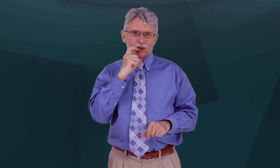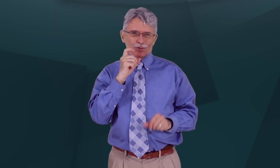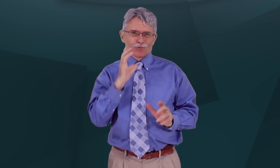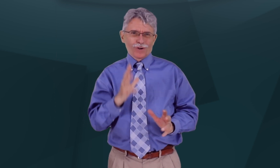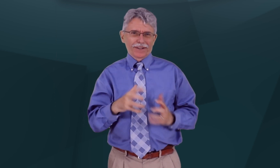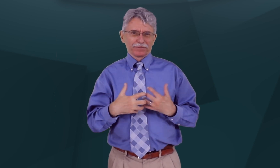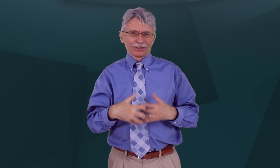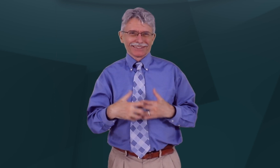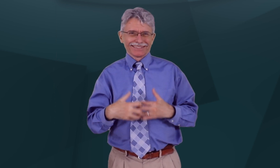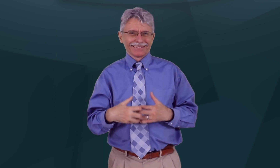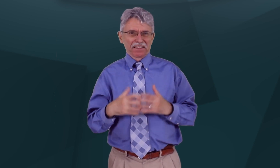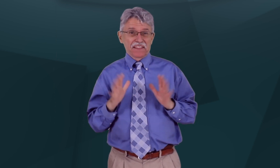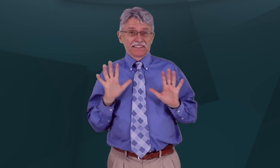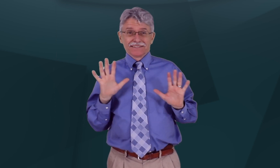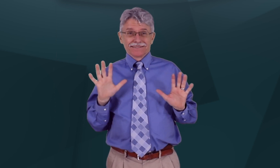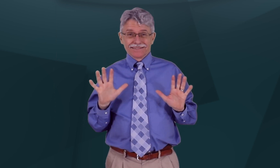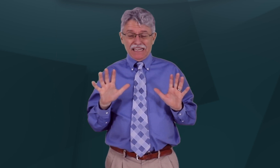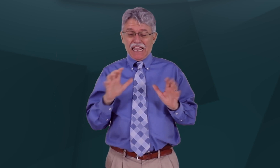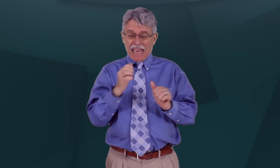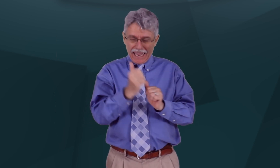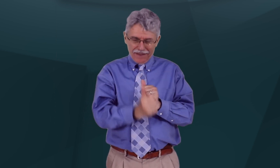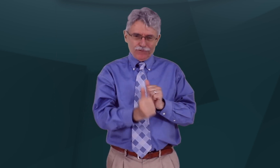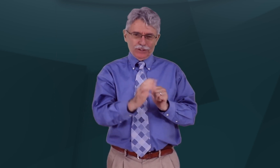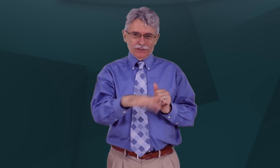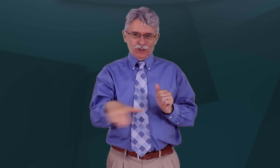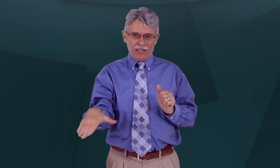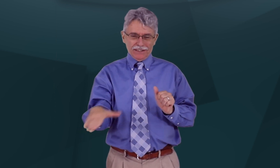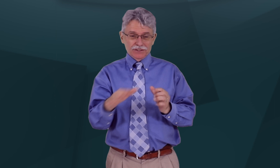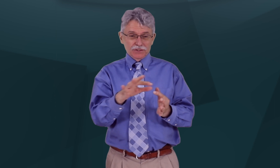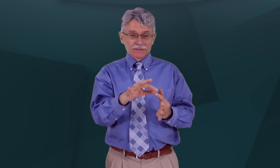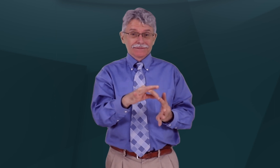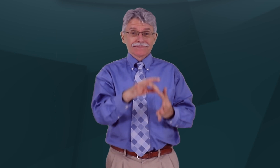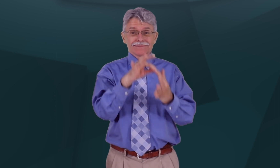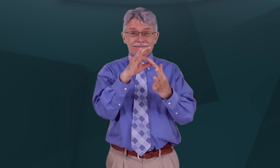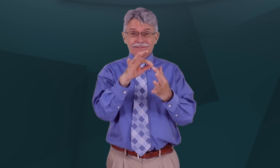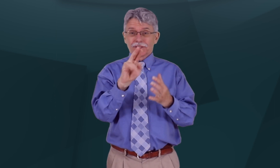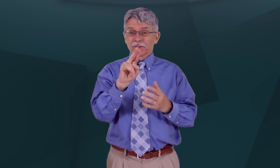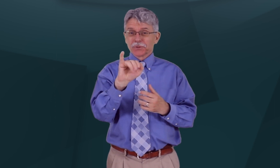It's just a setting on the dryer and that's it. Every child is unique.